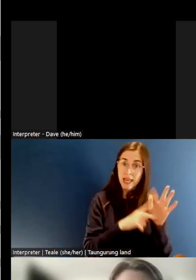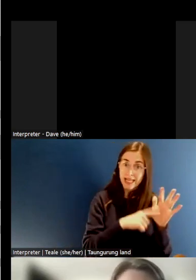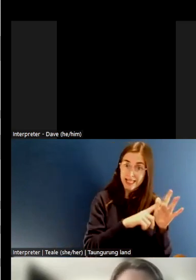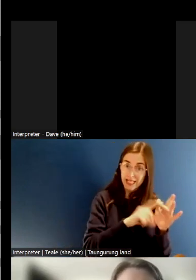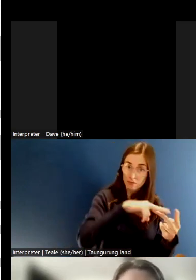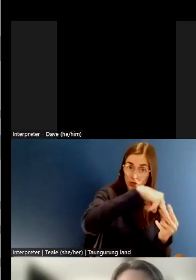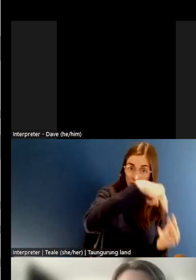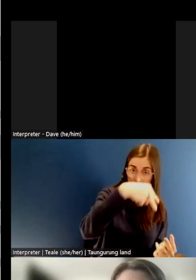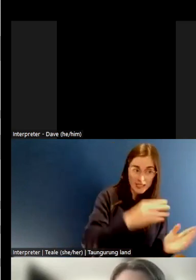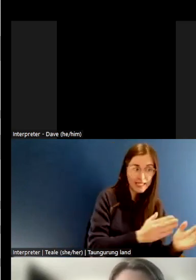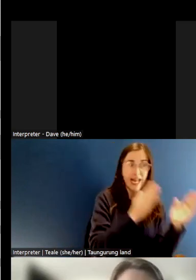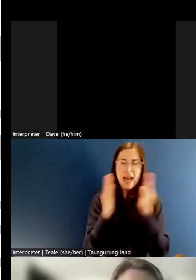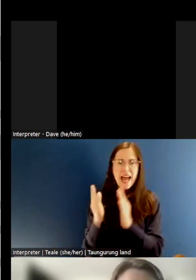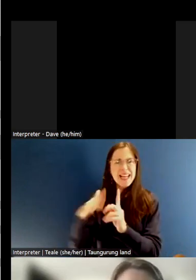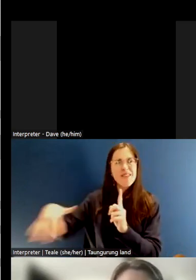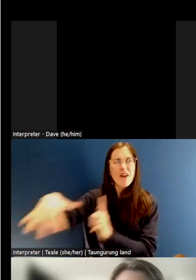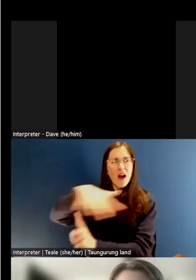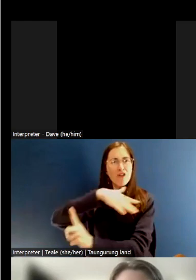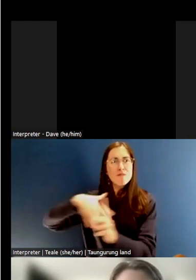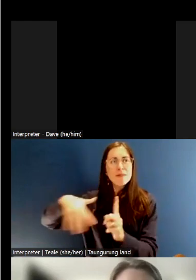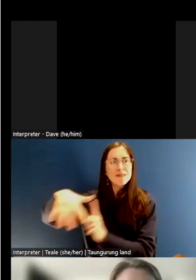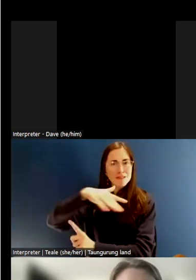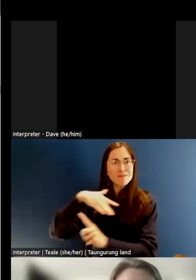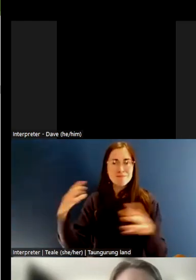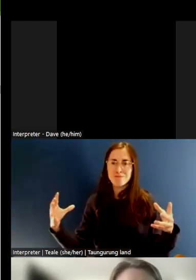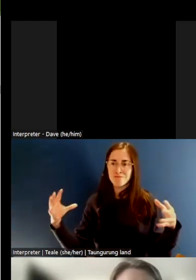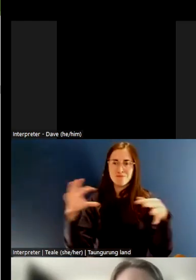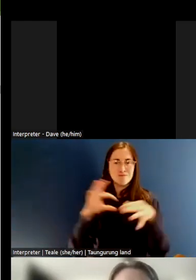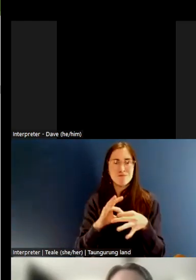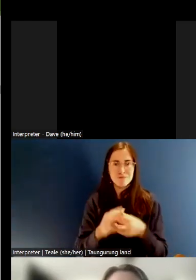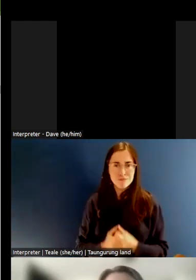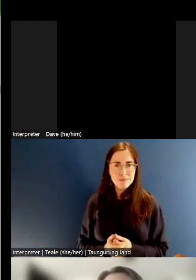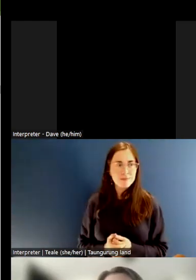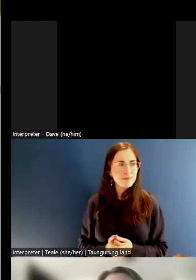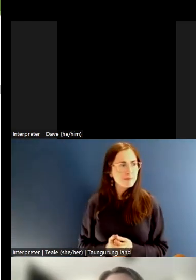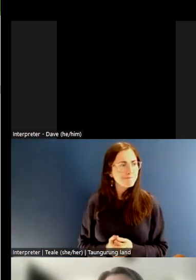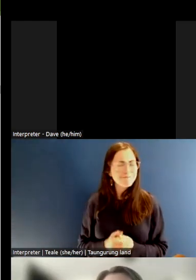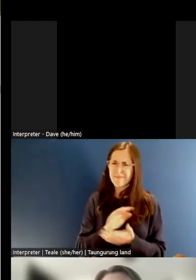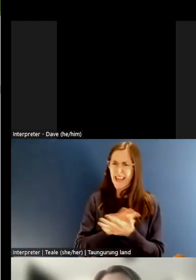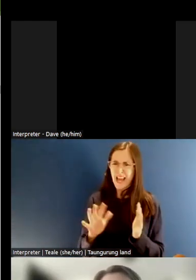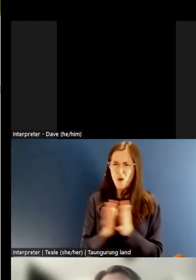for those multifactorial types of inheritance. So how does this fit with deafness?